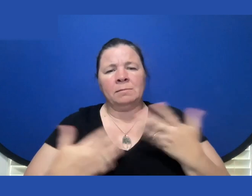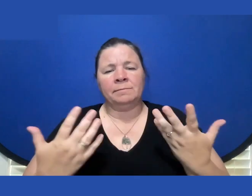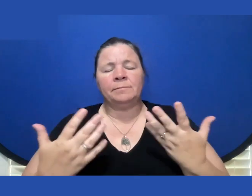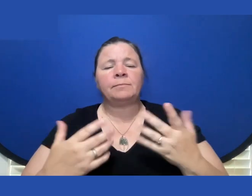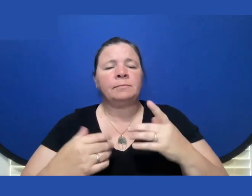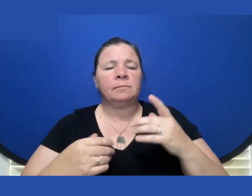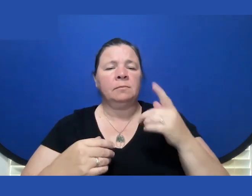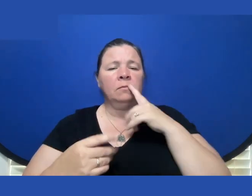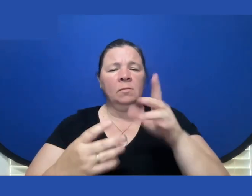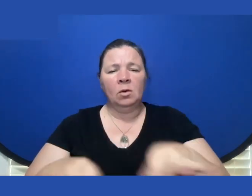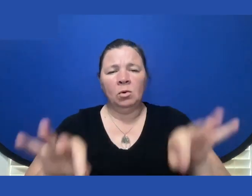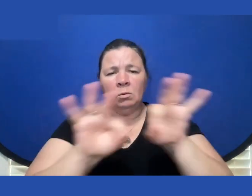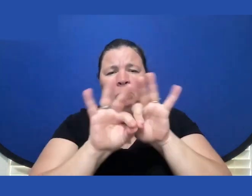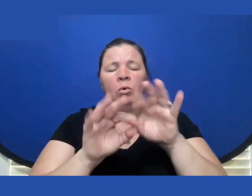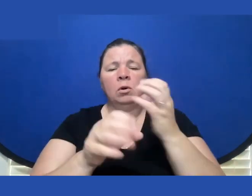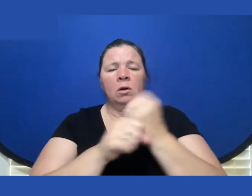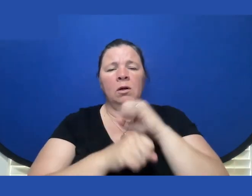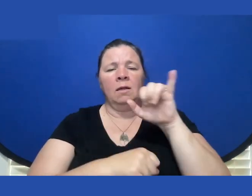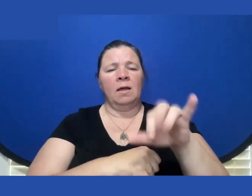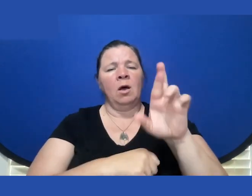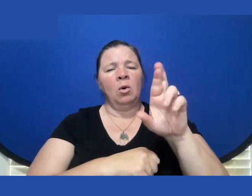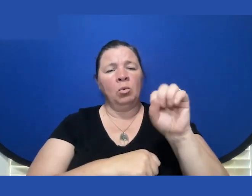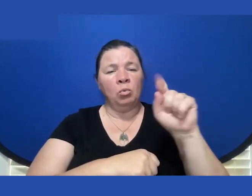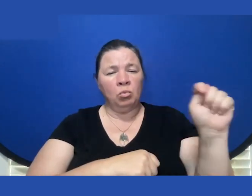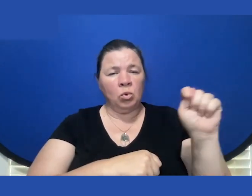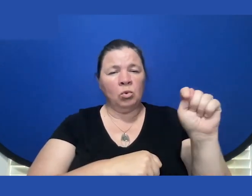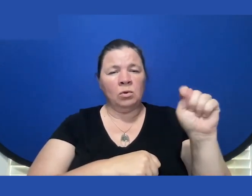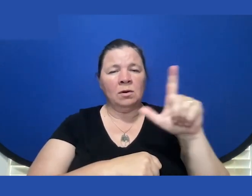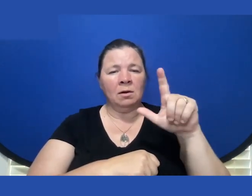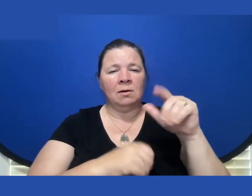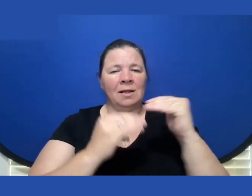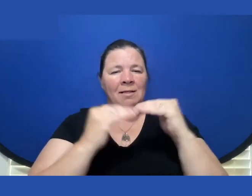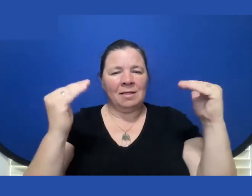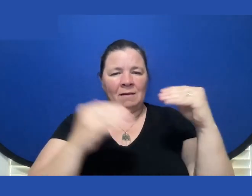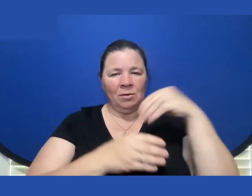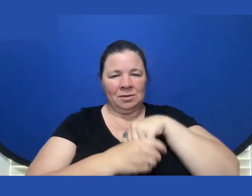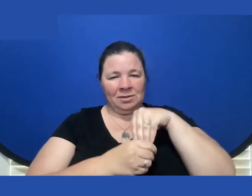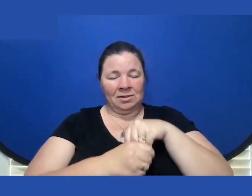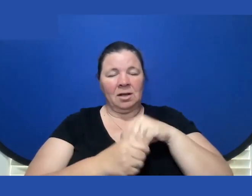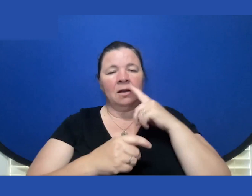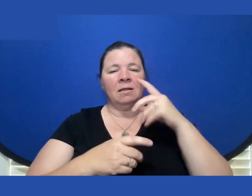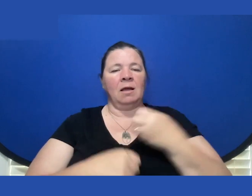when you can actually get that at a root level internally and then you can really emulate that externally, so.